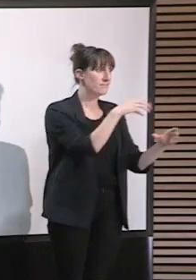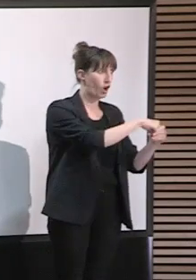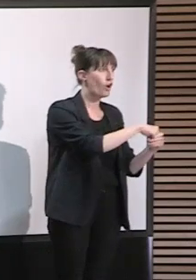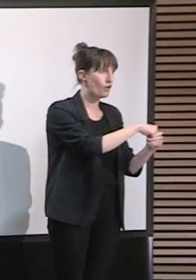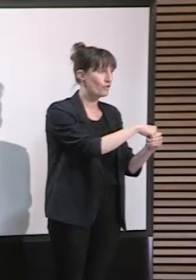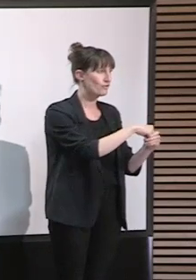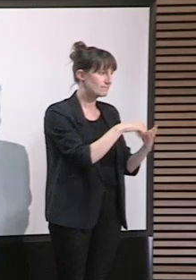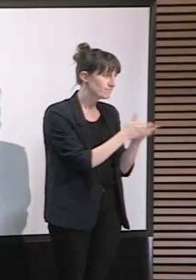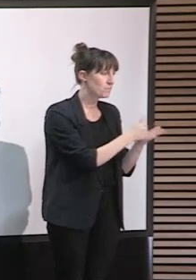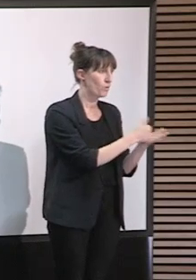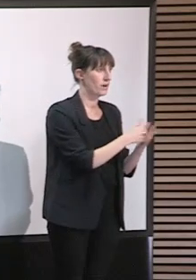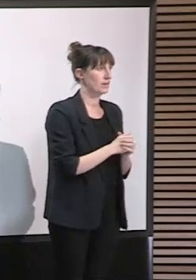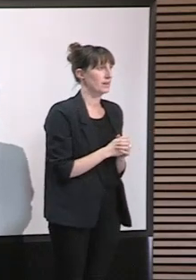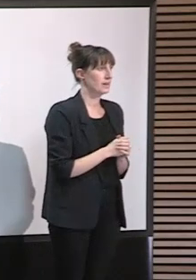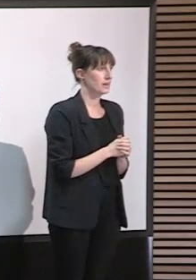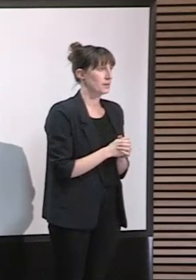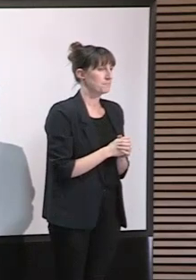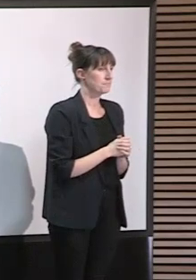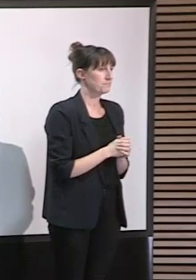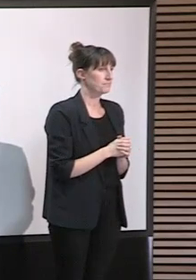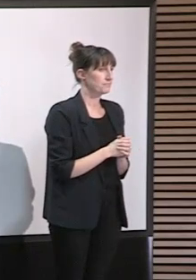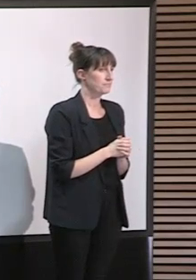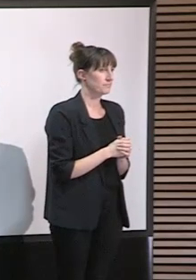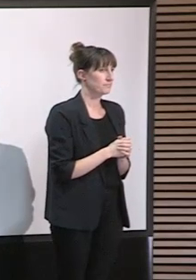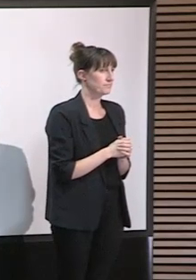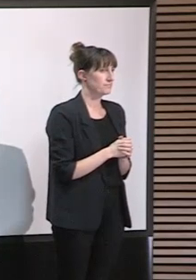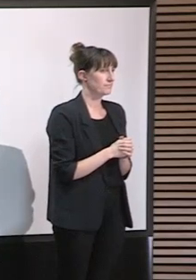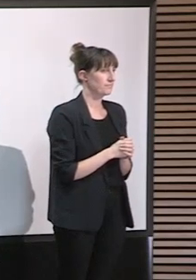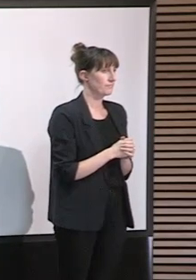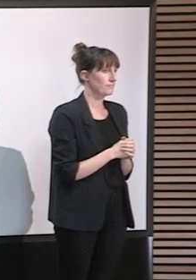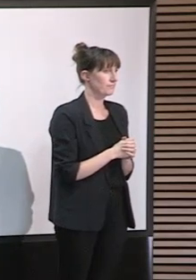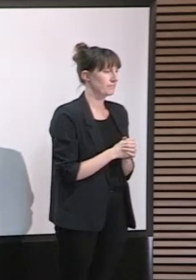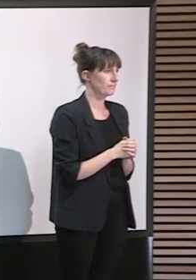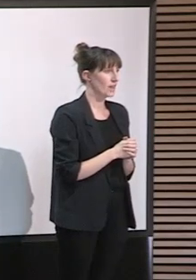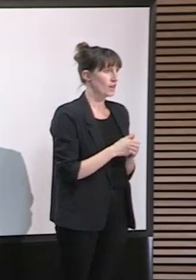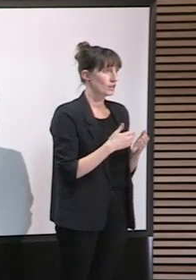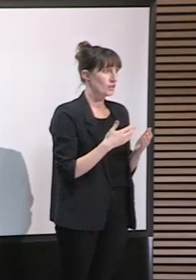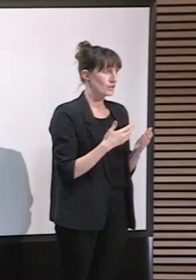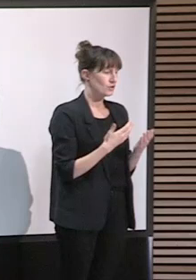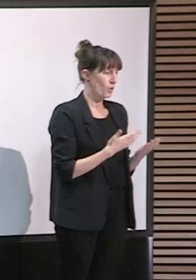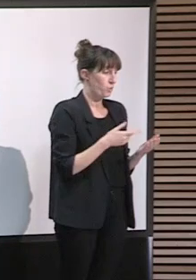whanau both no tock and Auckland, and -- in Tokoroa